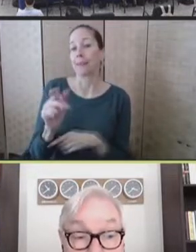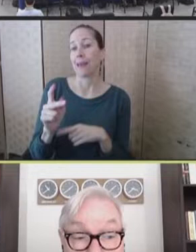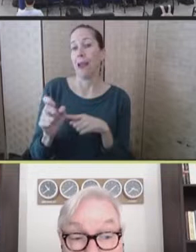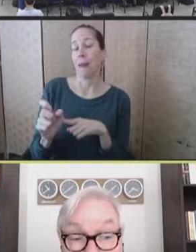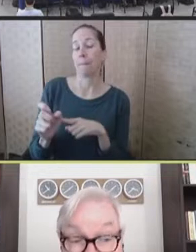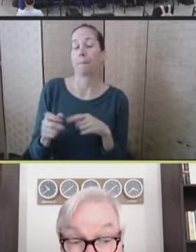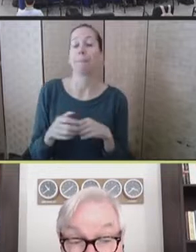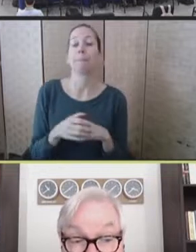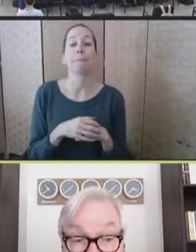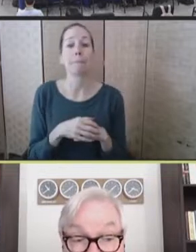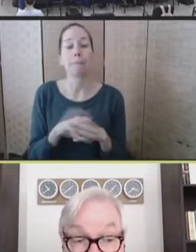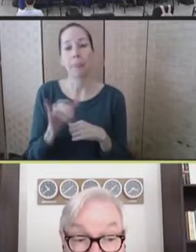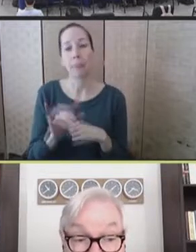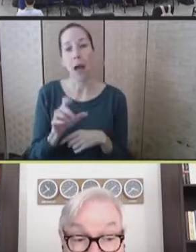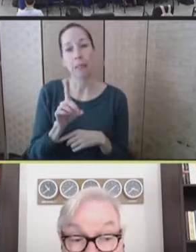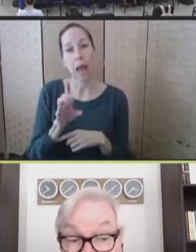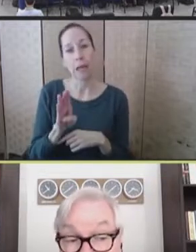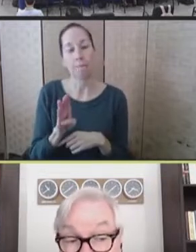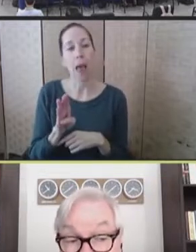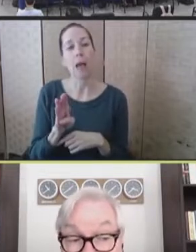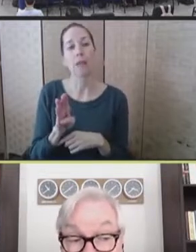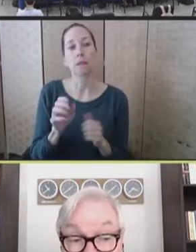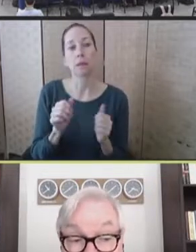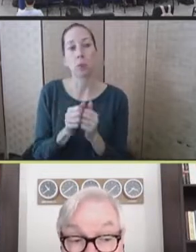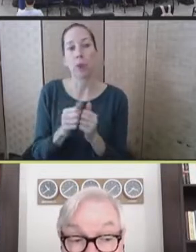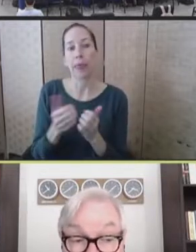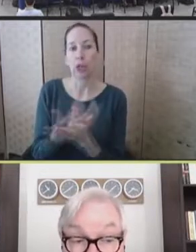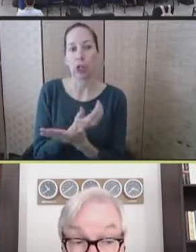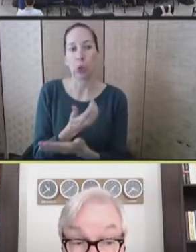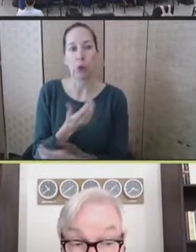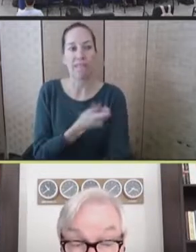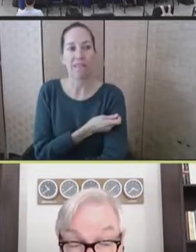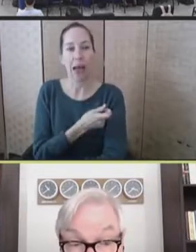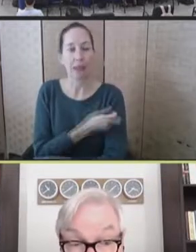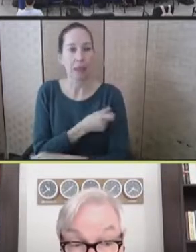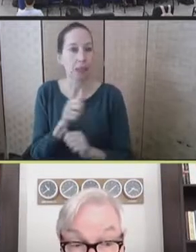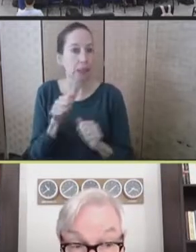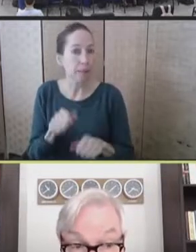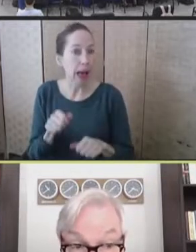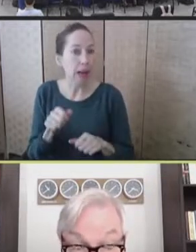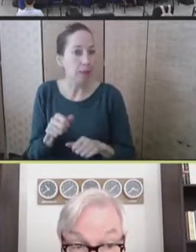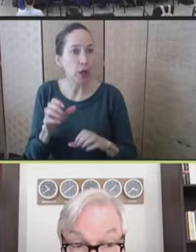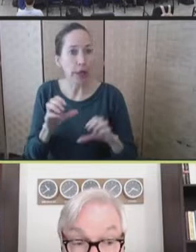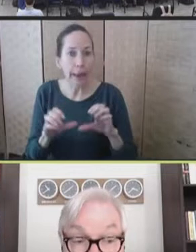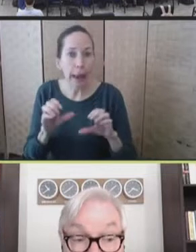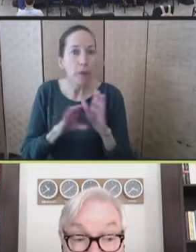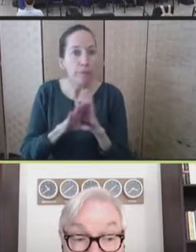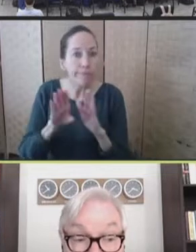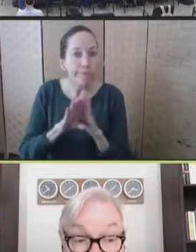This is a database of novel influenza candidates in clinical or late preclinical development.